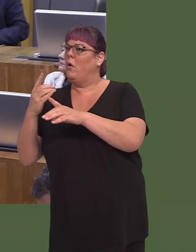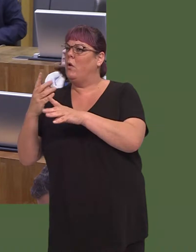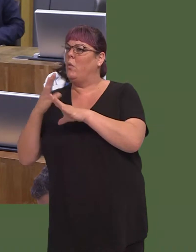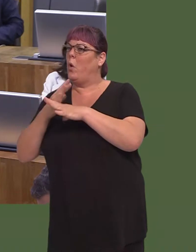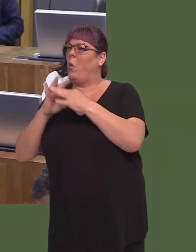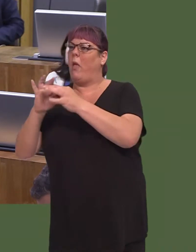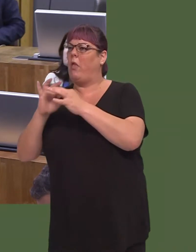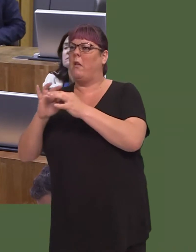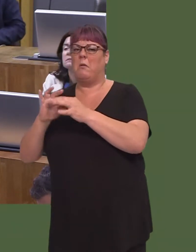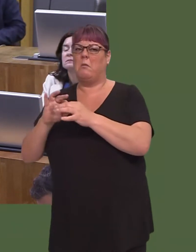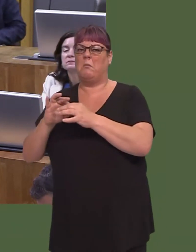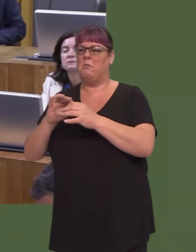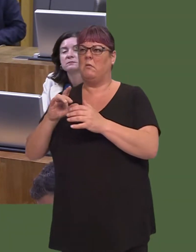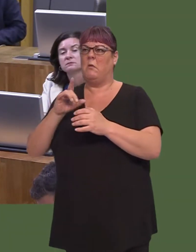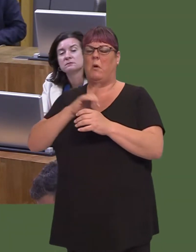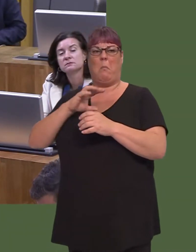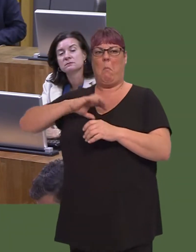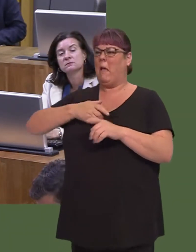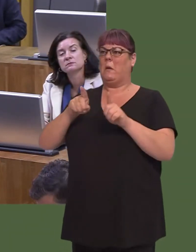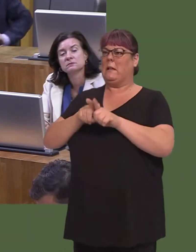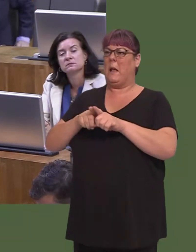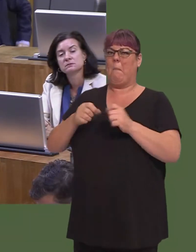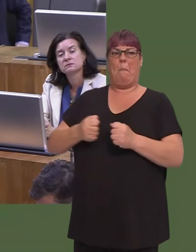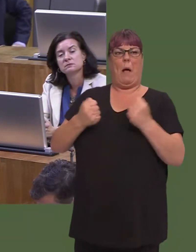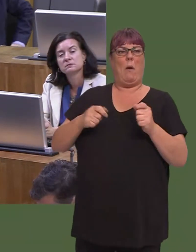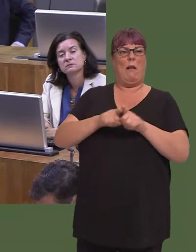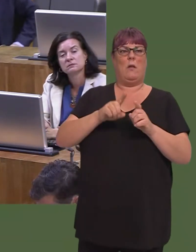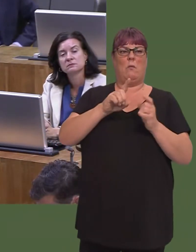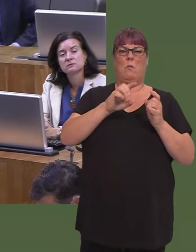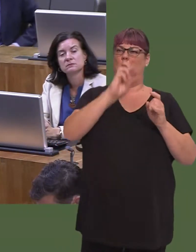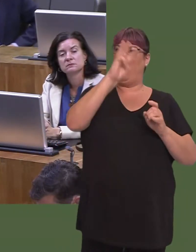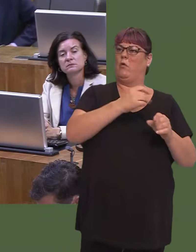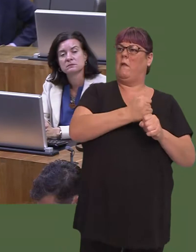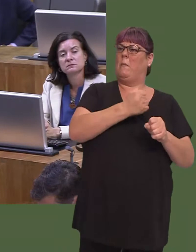or a Government Minister, because a Minister can open doors that officials can't and agencies can't. What are the results? The best foreign direct